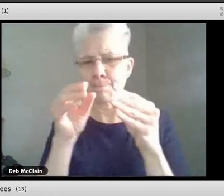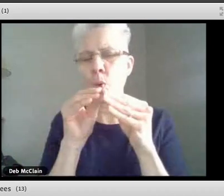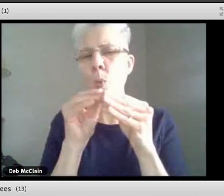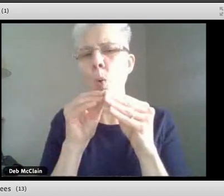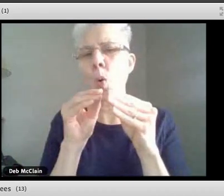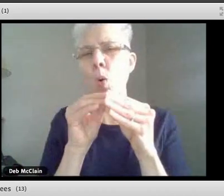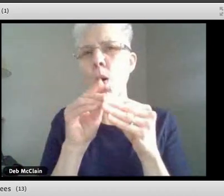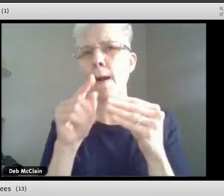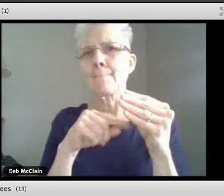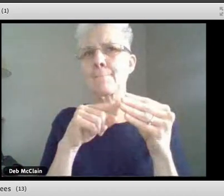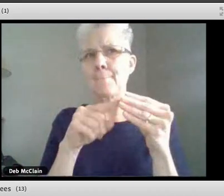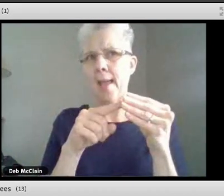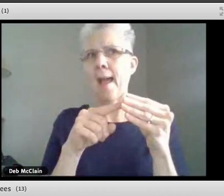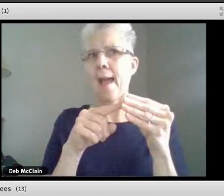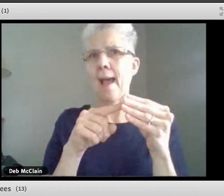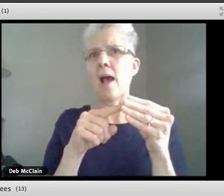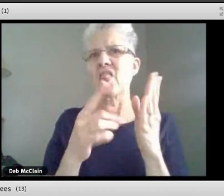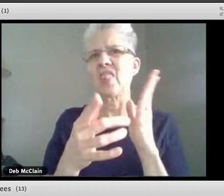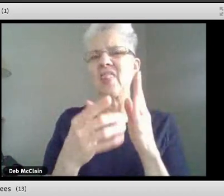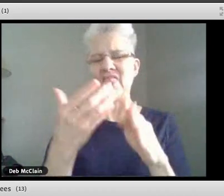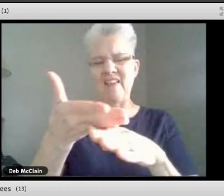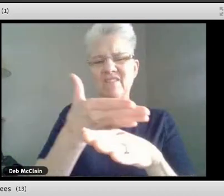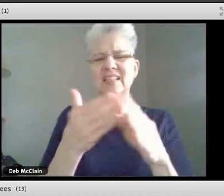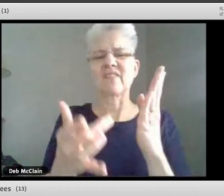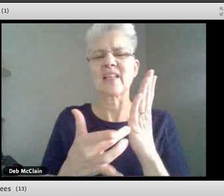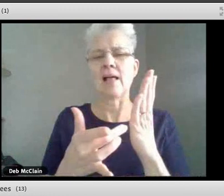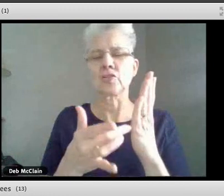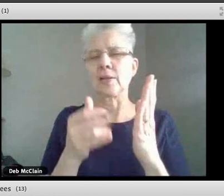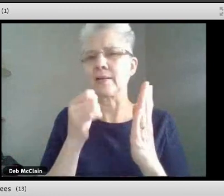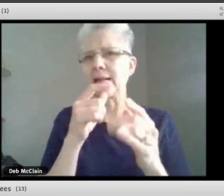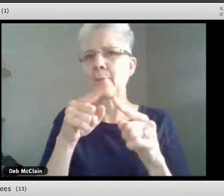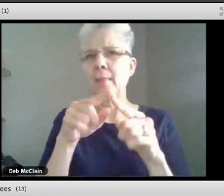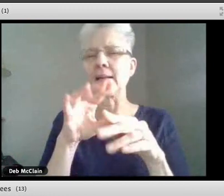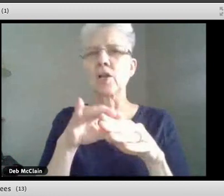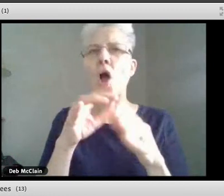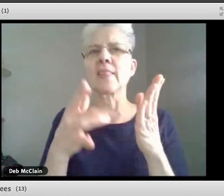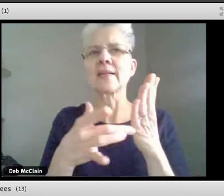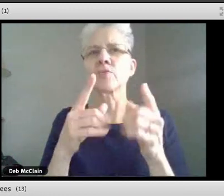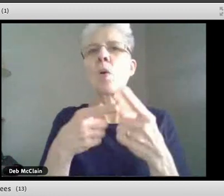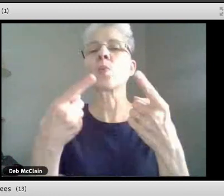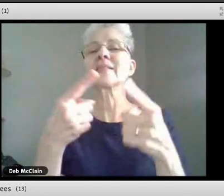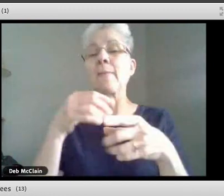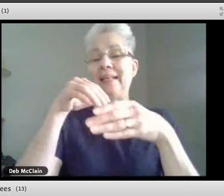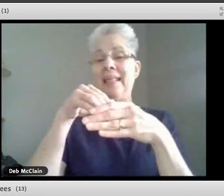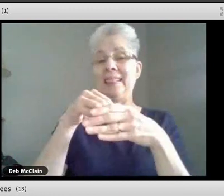so not dependent on technology but what's happening in technology. It looks at, again, that industry alignment